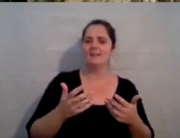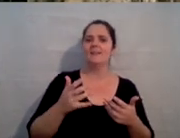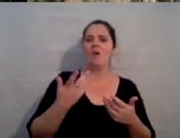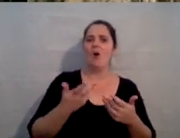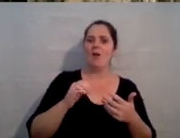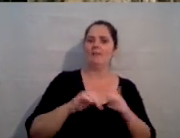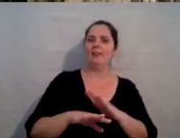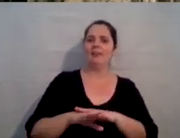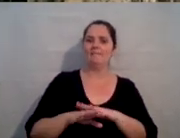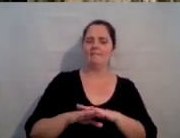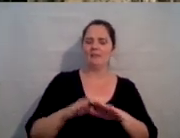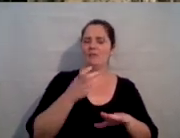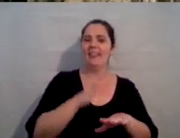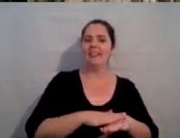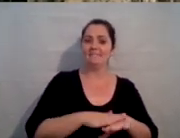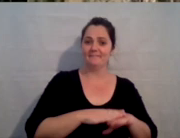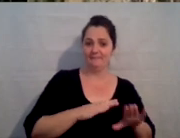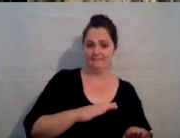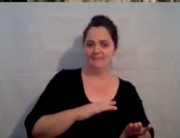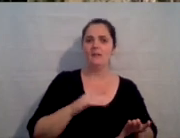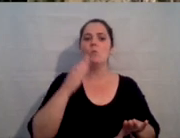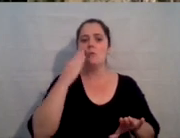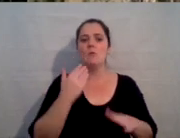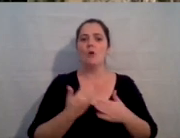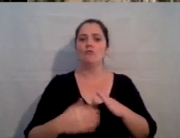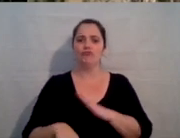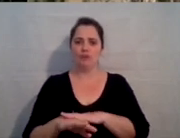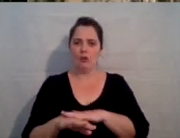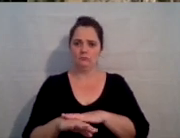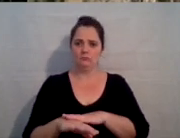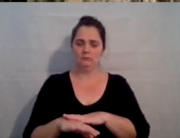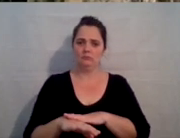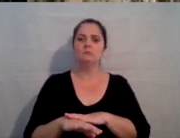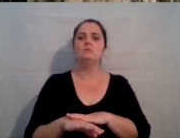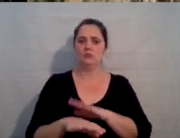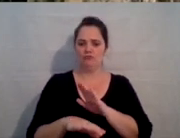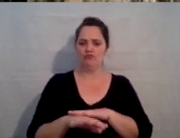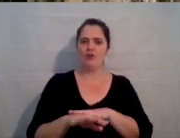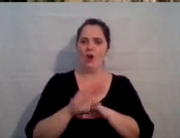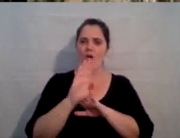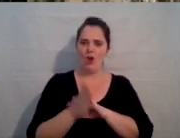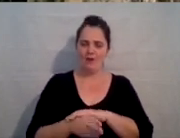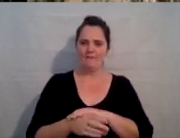So I’m going to go with Rachel and hers is on her right, our left, so I’m going to lay